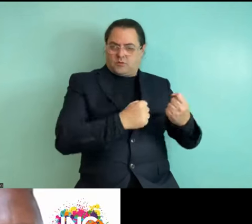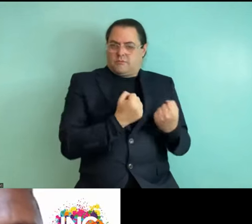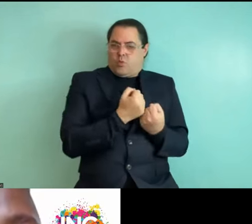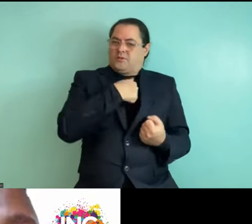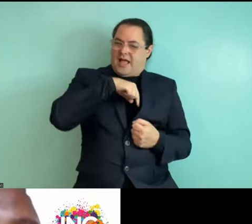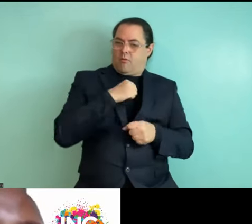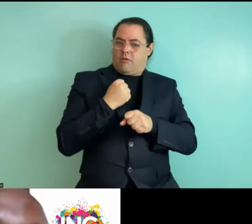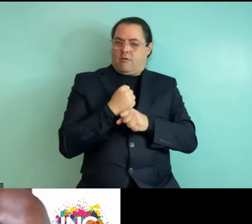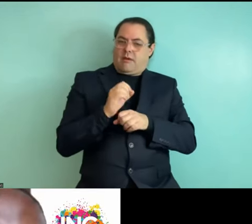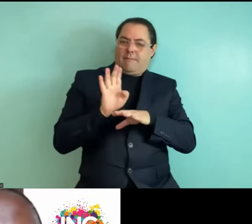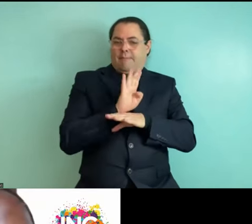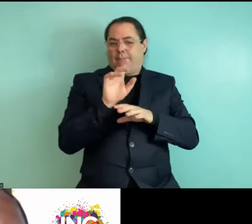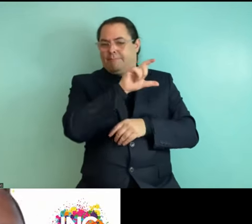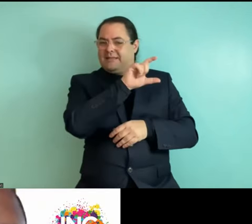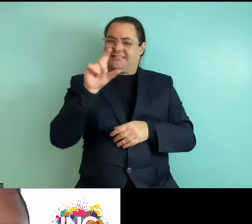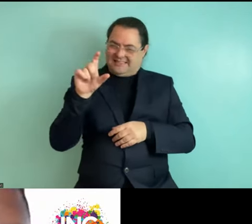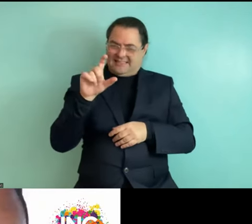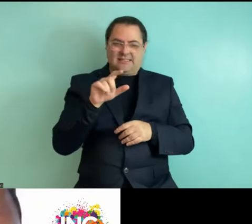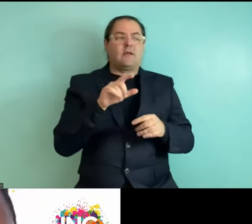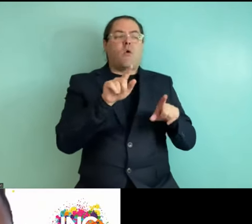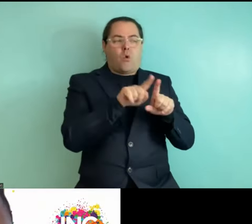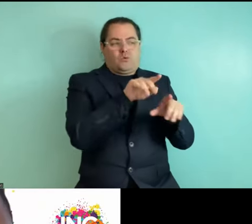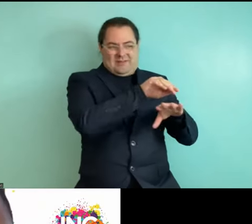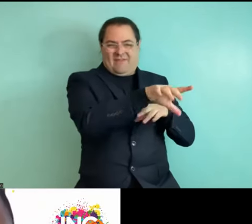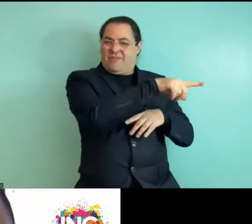11:08:40 We will then start a movement that ensures that people with disabilities are